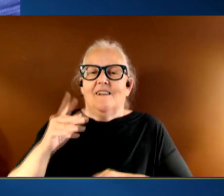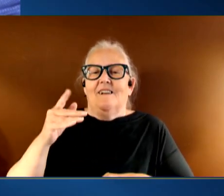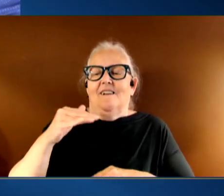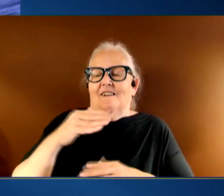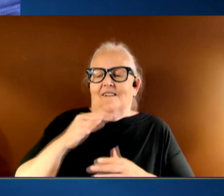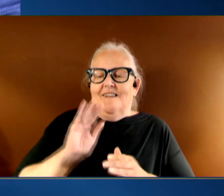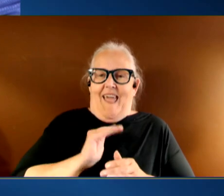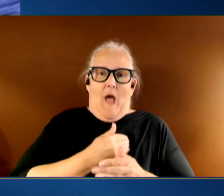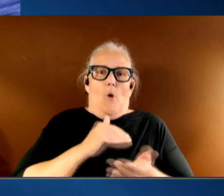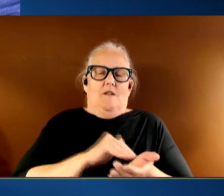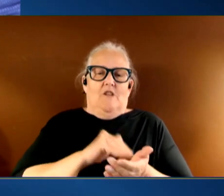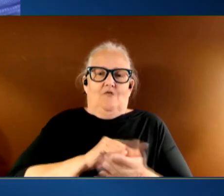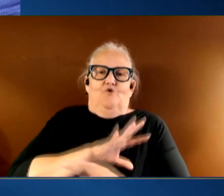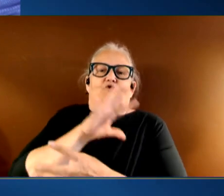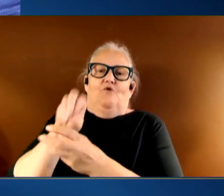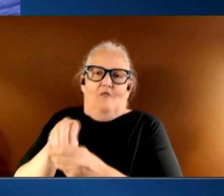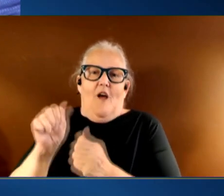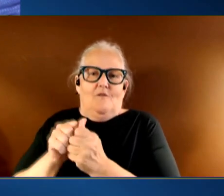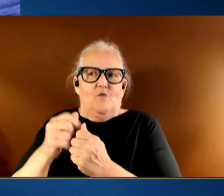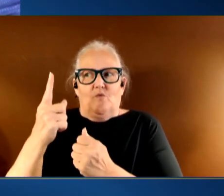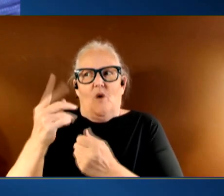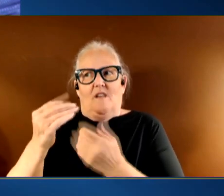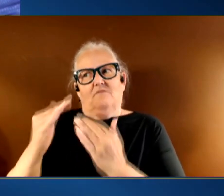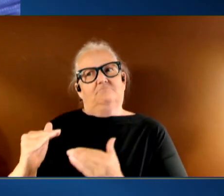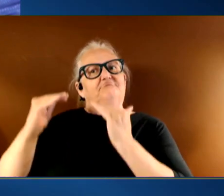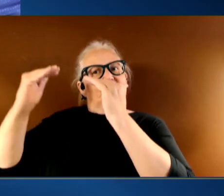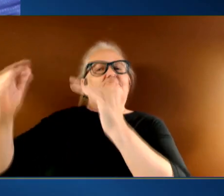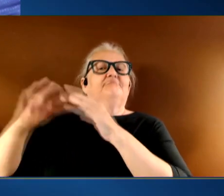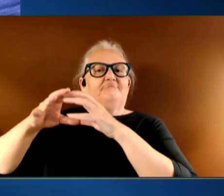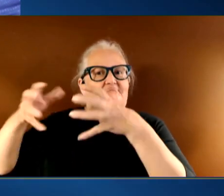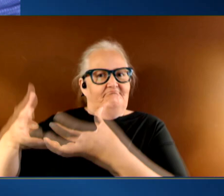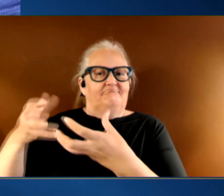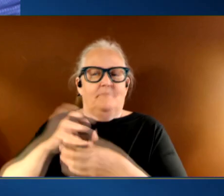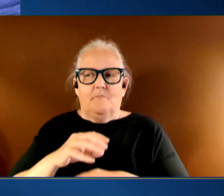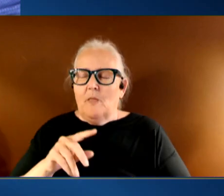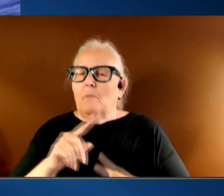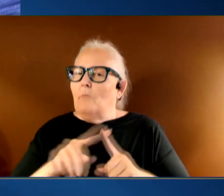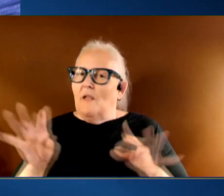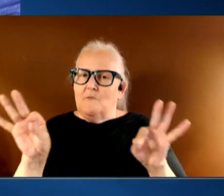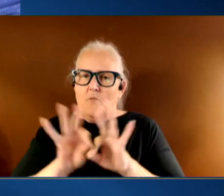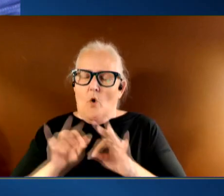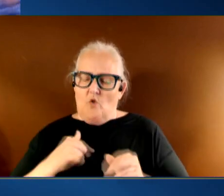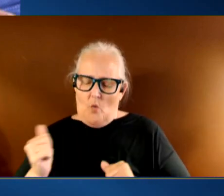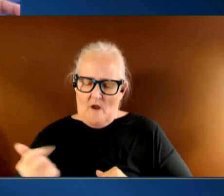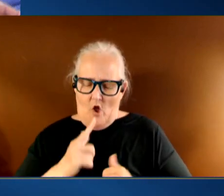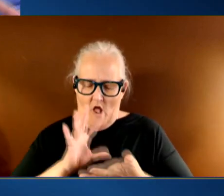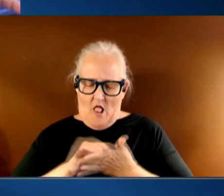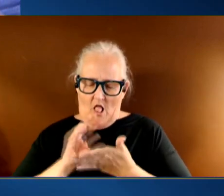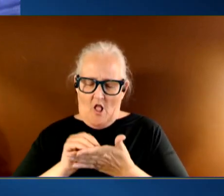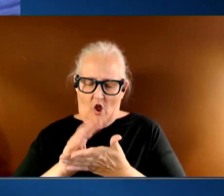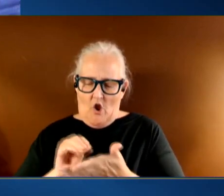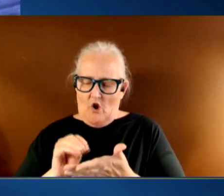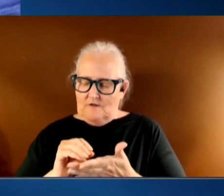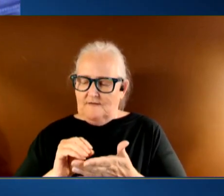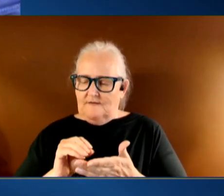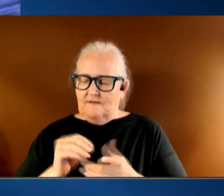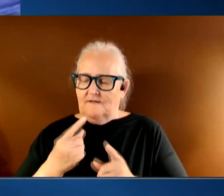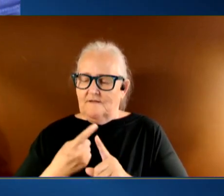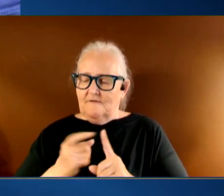that. But they make sure that we all are educated, from the late professionals to the professionals,